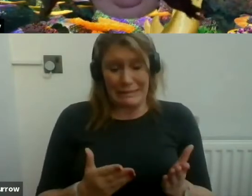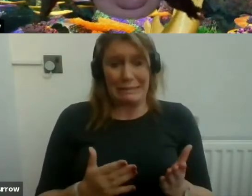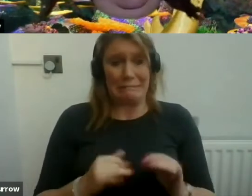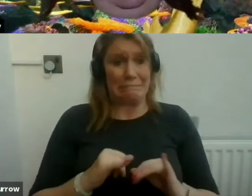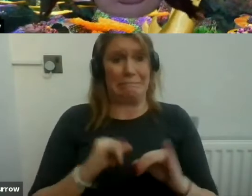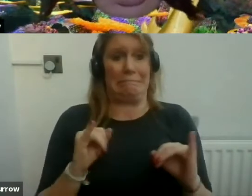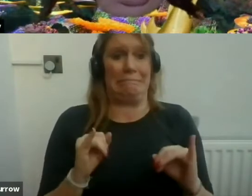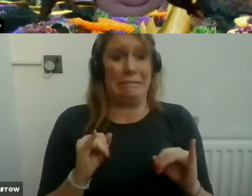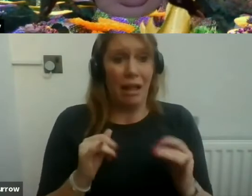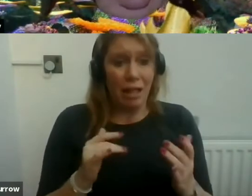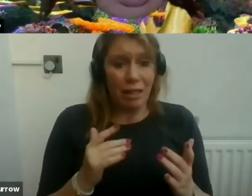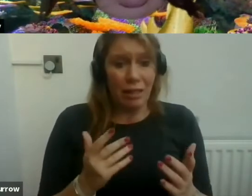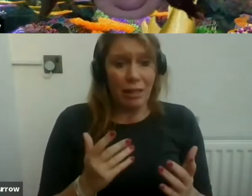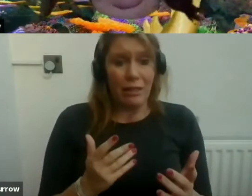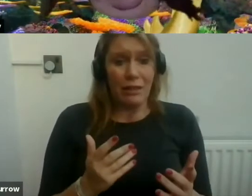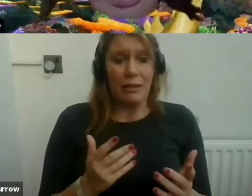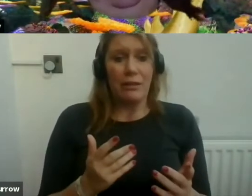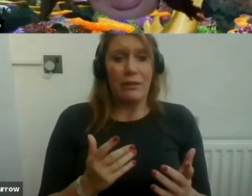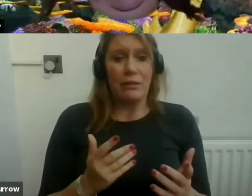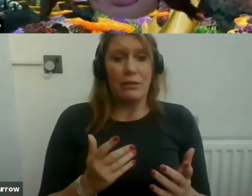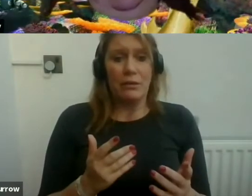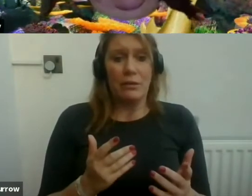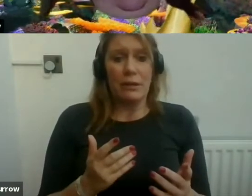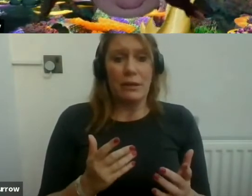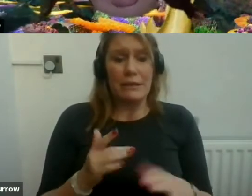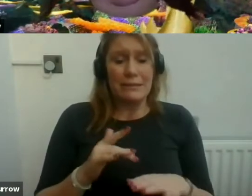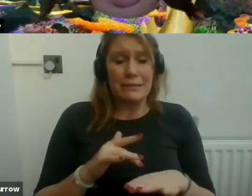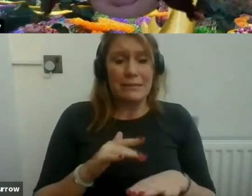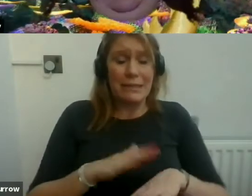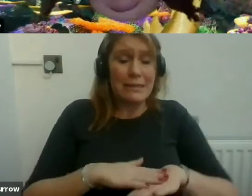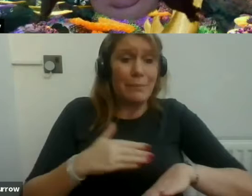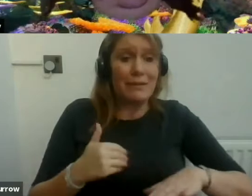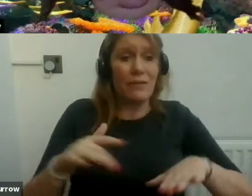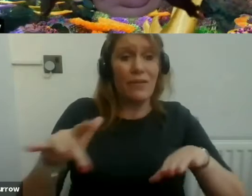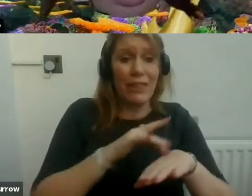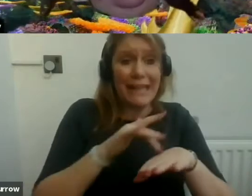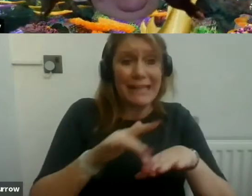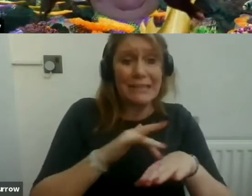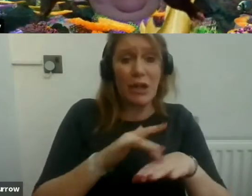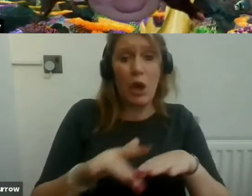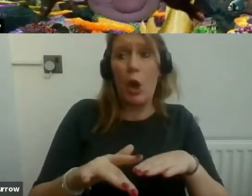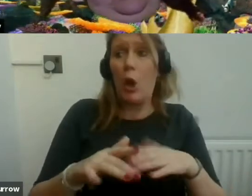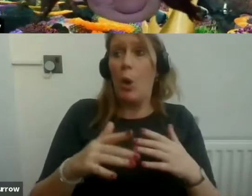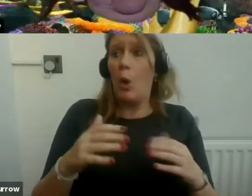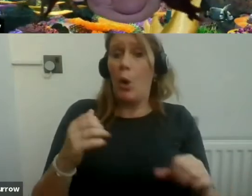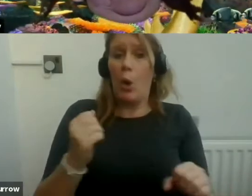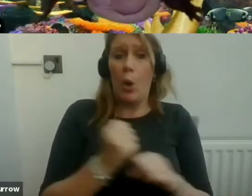are making a piece of theatre or whether you are making a scarf with cheap wool, do